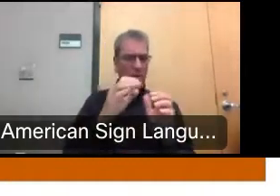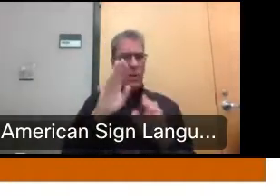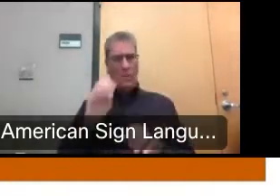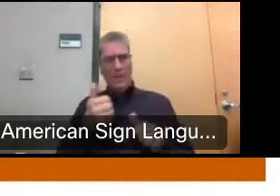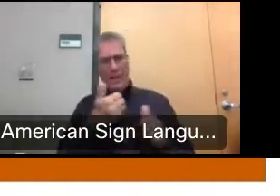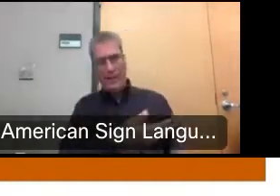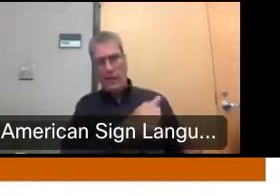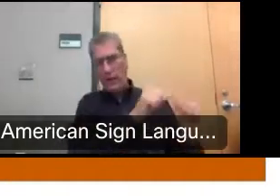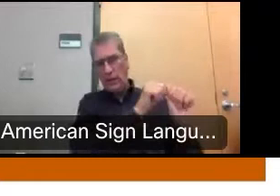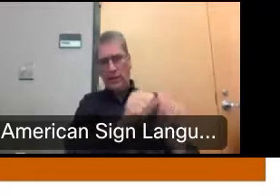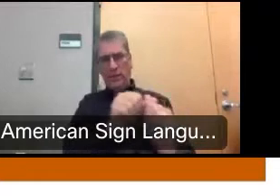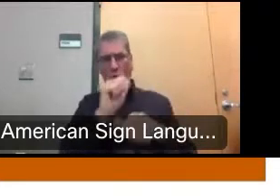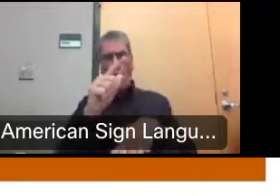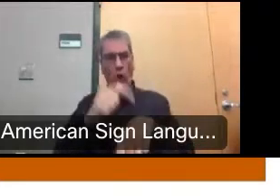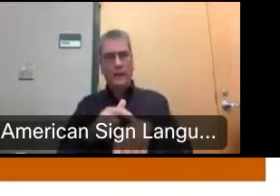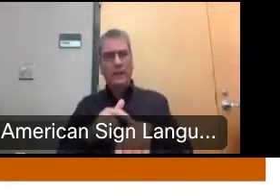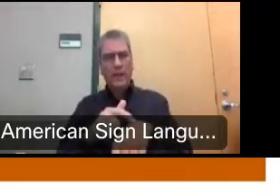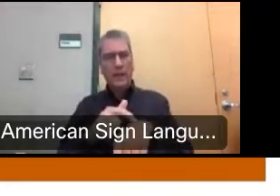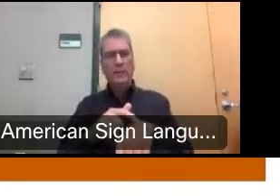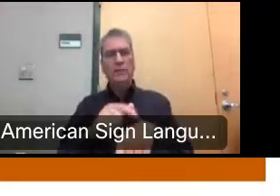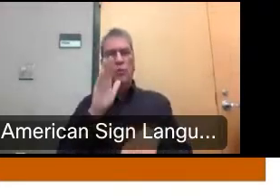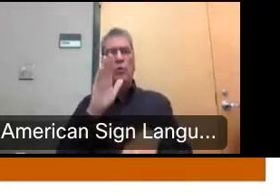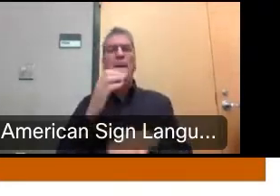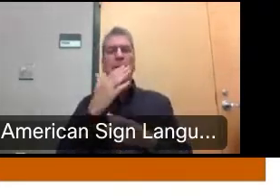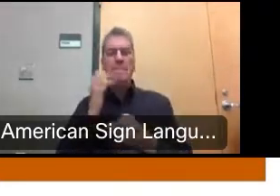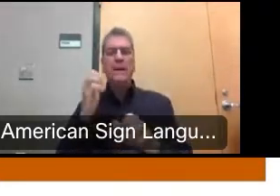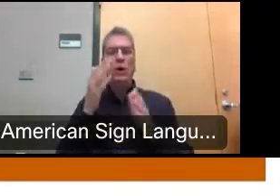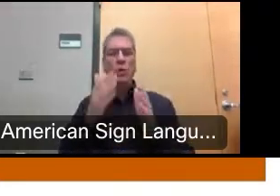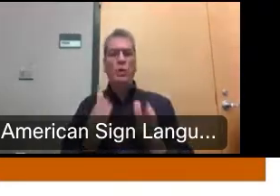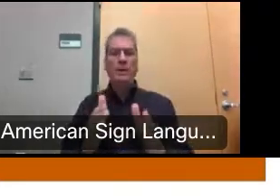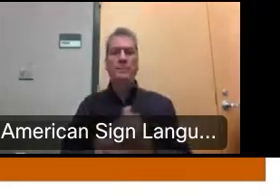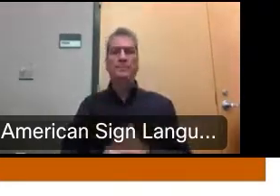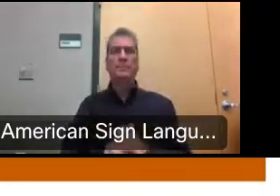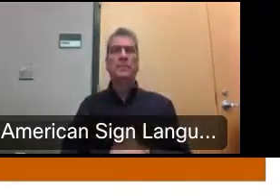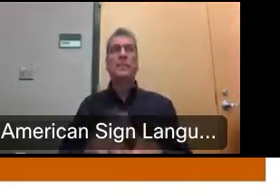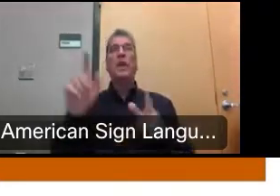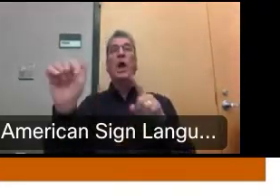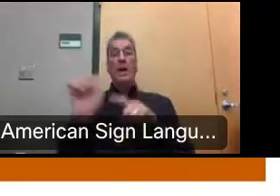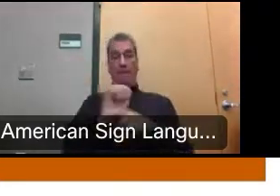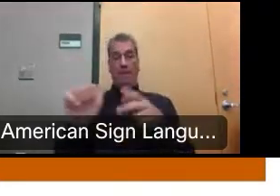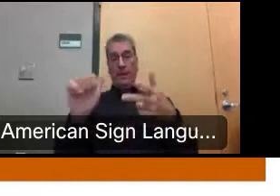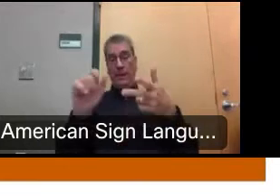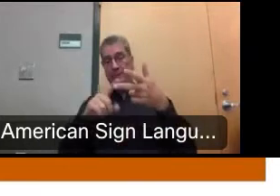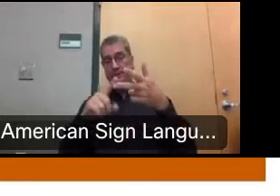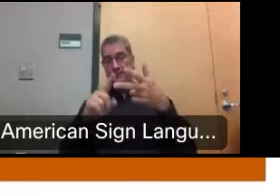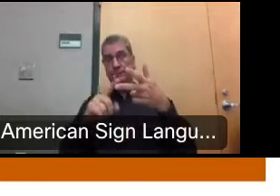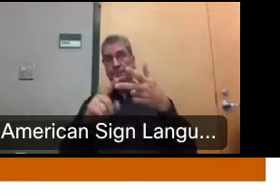Because all the work will be better for it if that's the case, and on the practice side, which I'll be able to show you a lot of today. Um, I often tell folks in a lot of ways, I